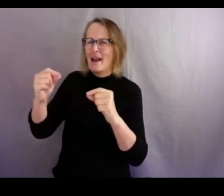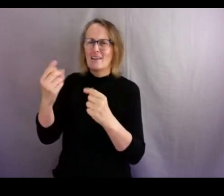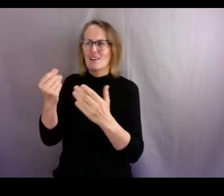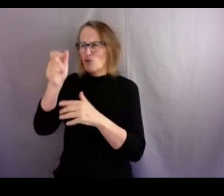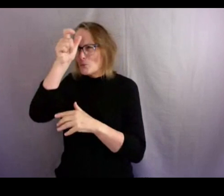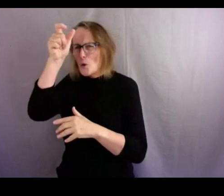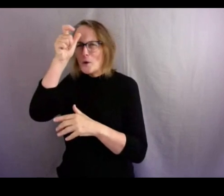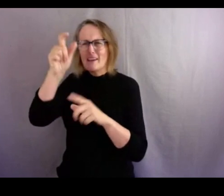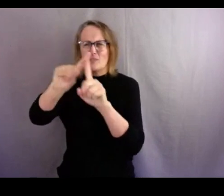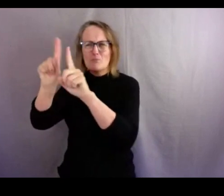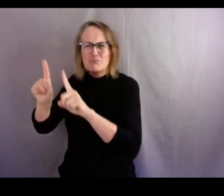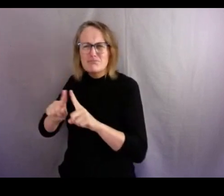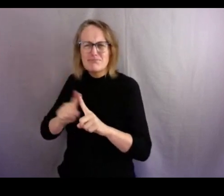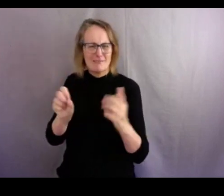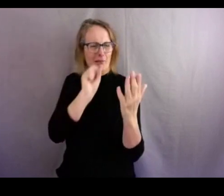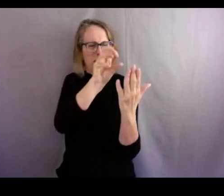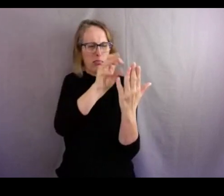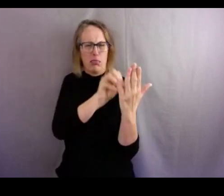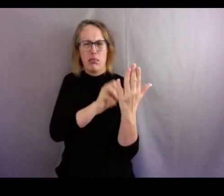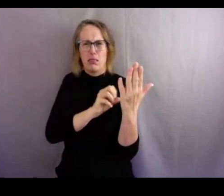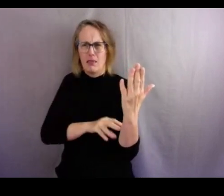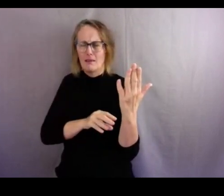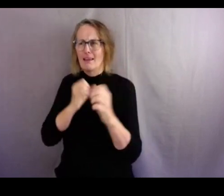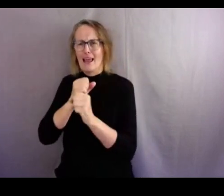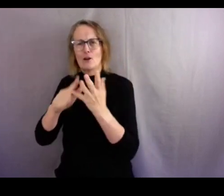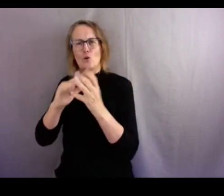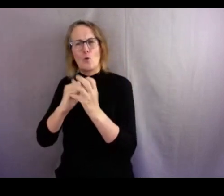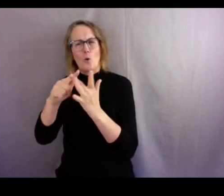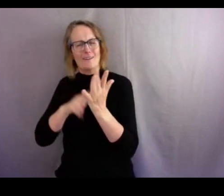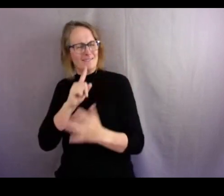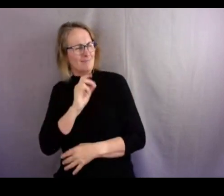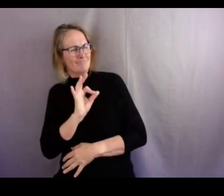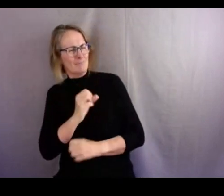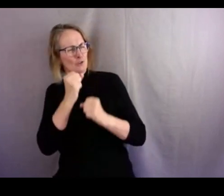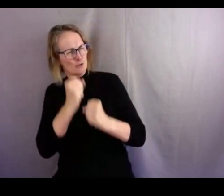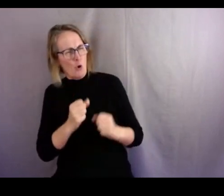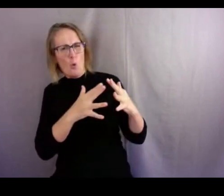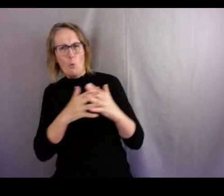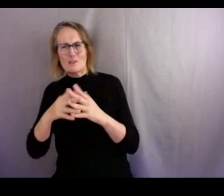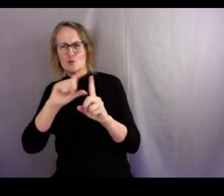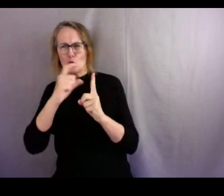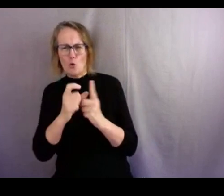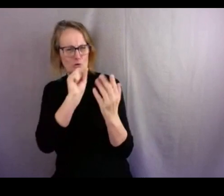And Gauguin really couldn't stand this western approach. So although Gauguin adopted the plot of his novel,